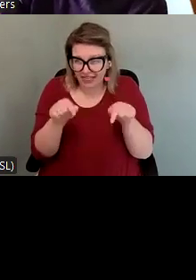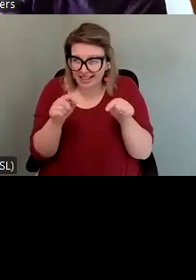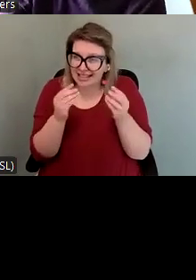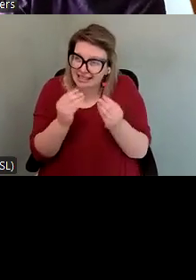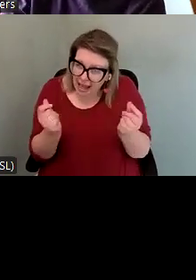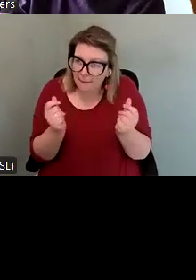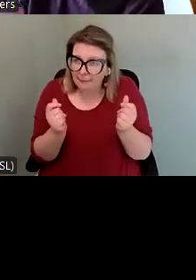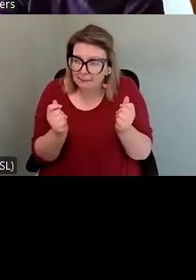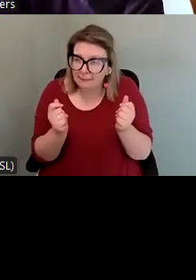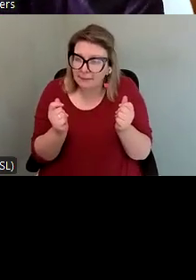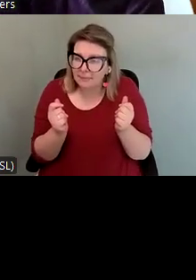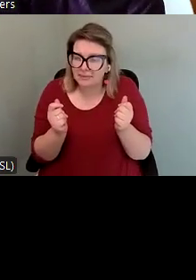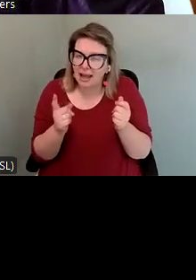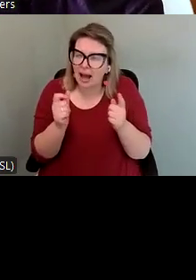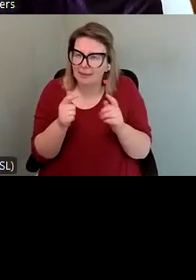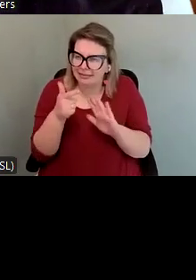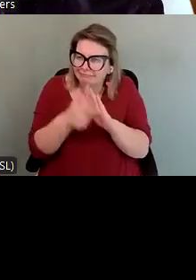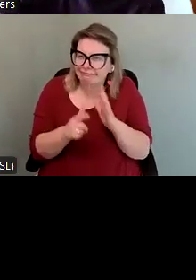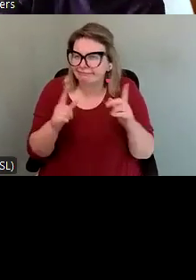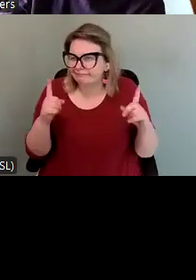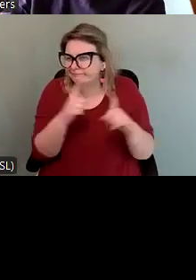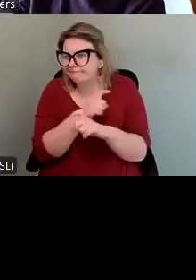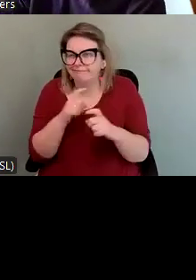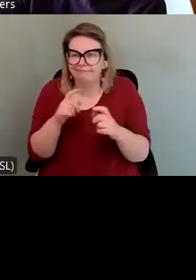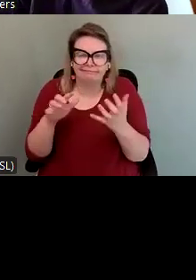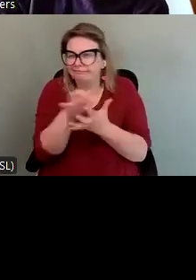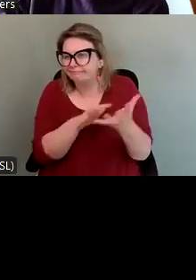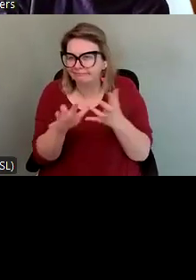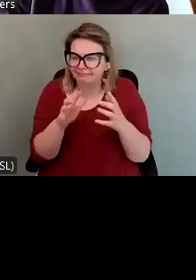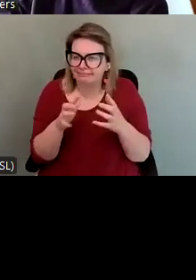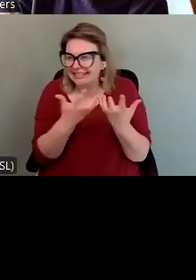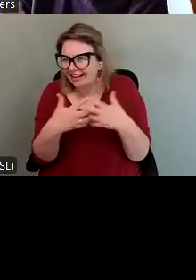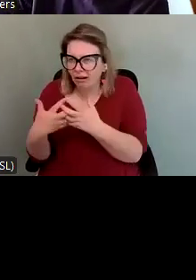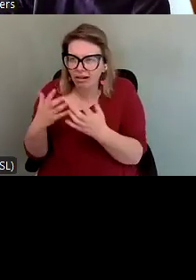quite technical based on what systems you're using, what you're trying to achieve.